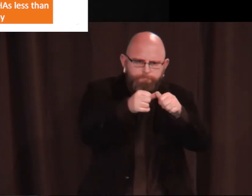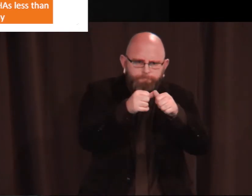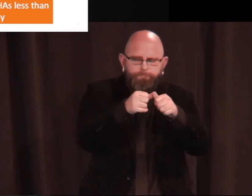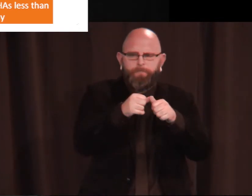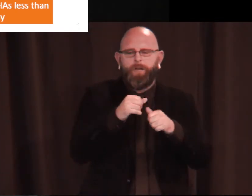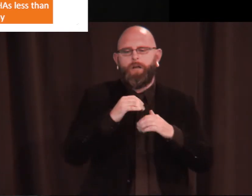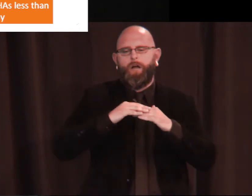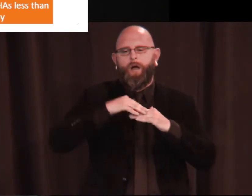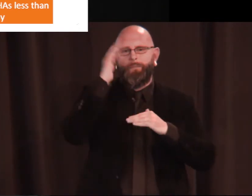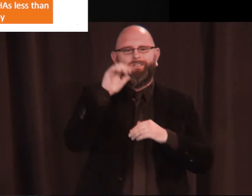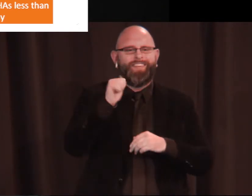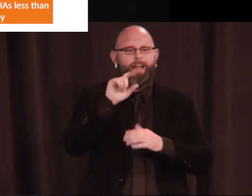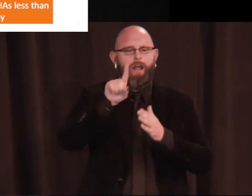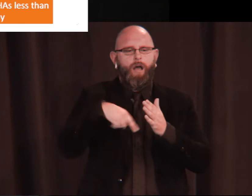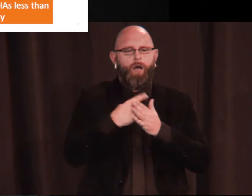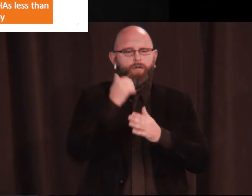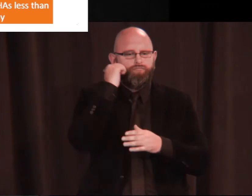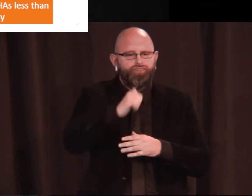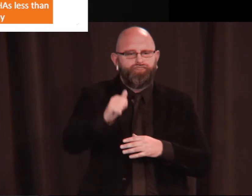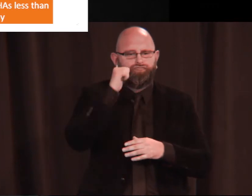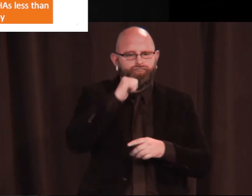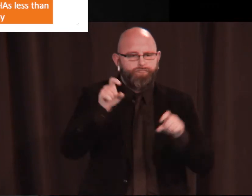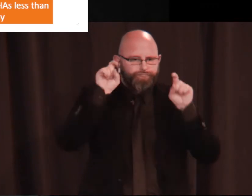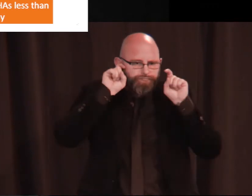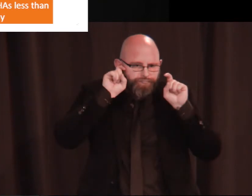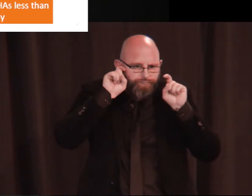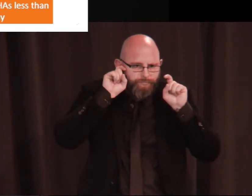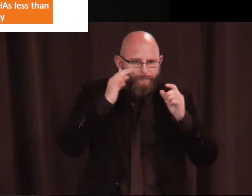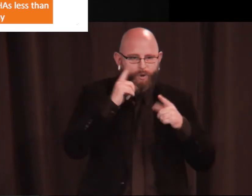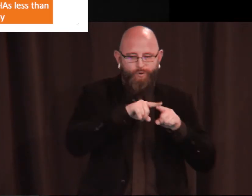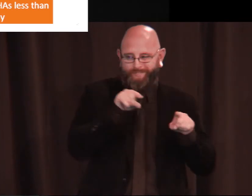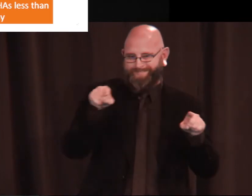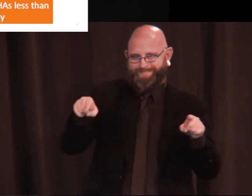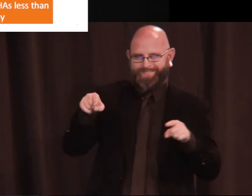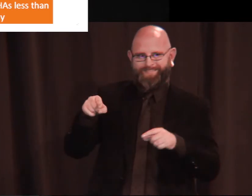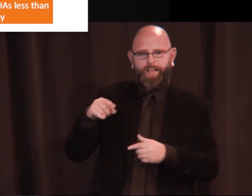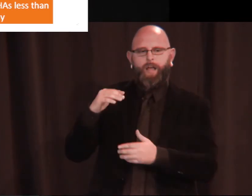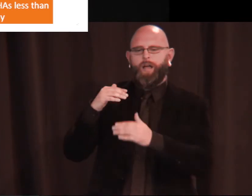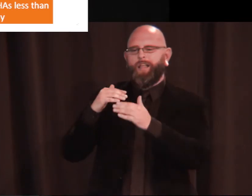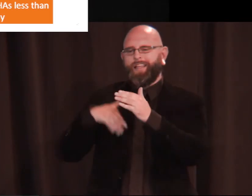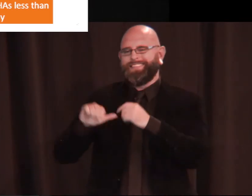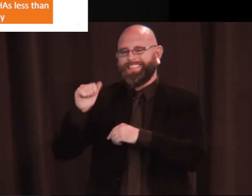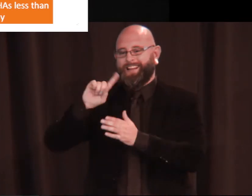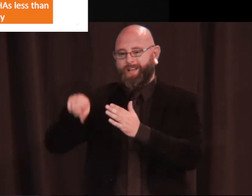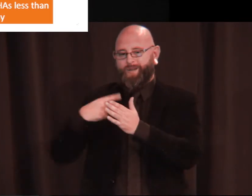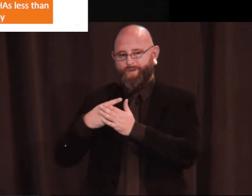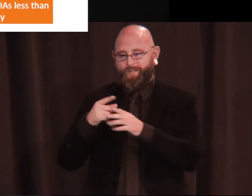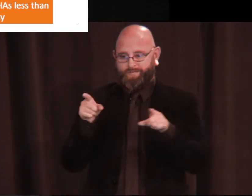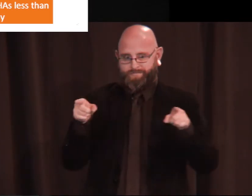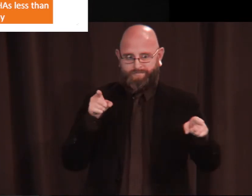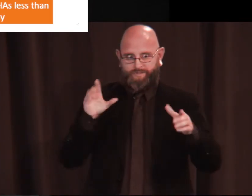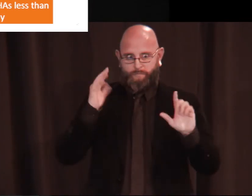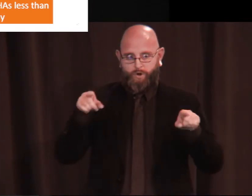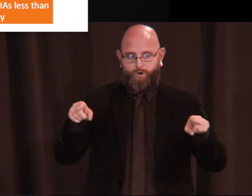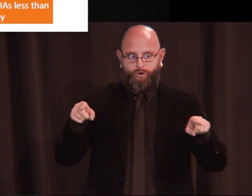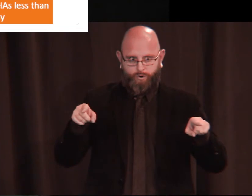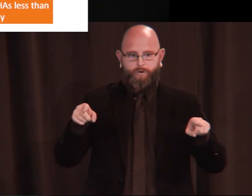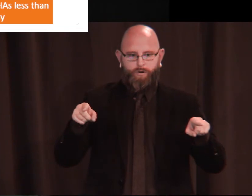visits of the study, and then the kids who had worn their hearing aids less than ten hours per day, and, again, you see, this is that growth curve analysis,